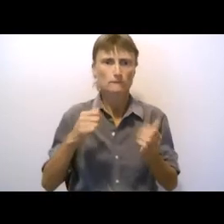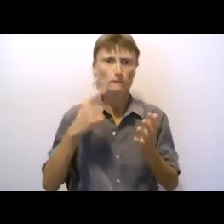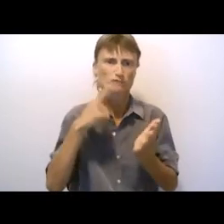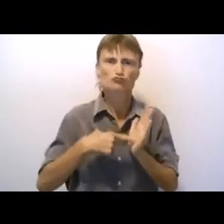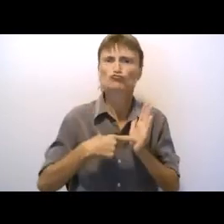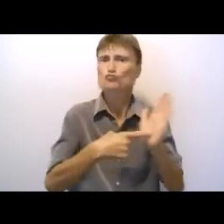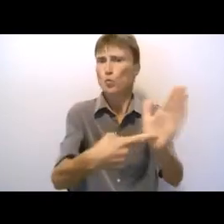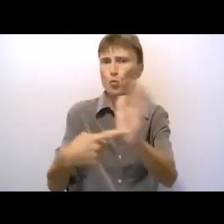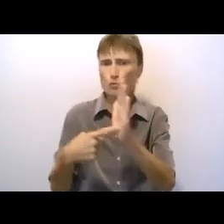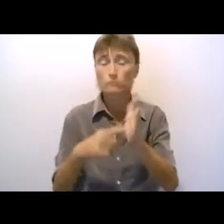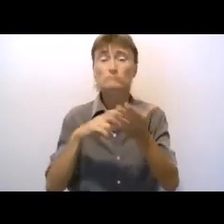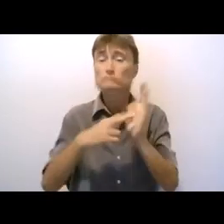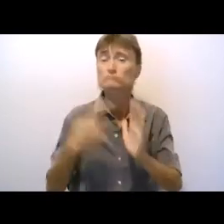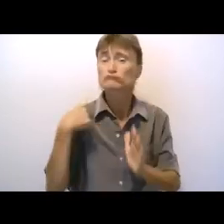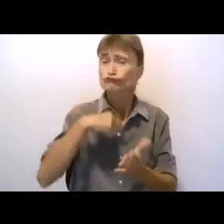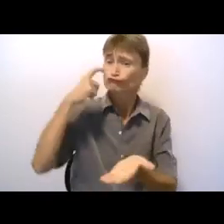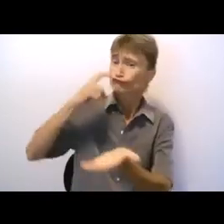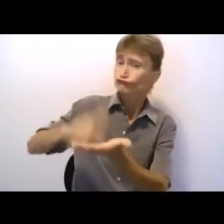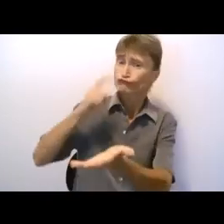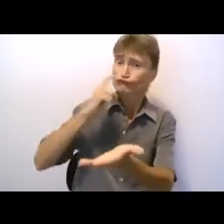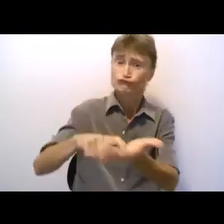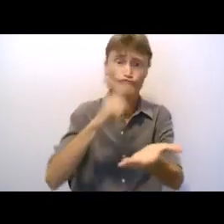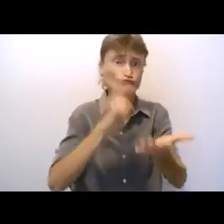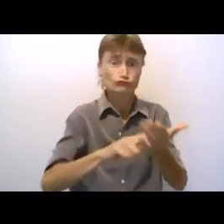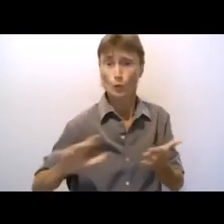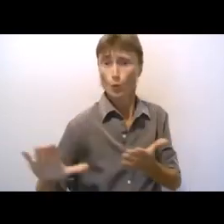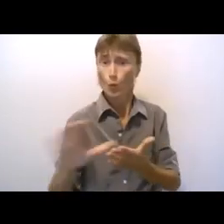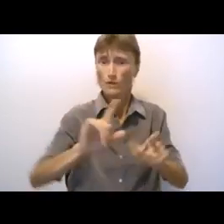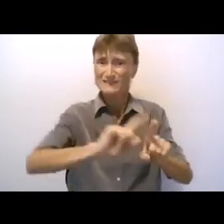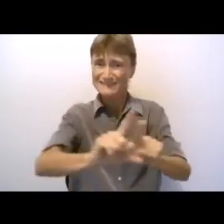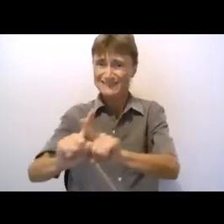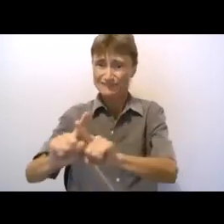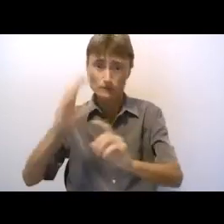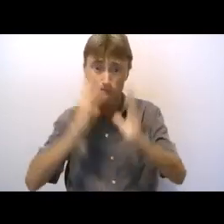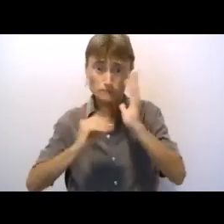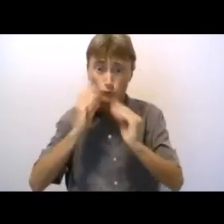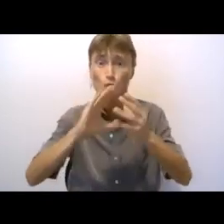they share. And we ask that all participants commit to the same thing.